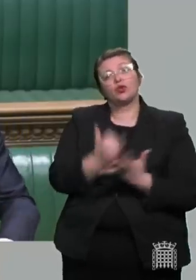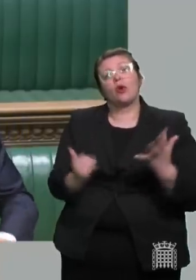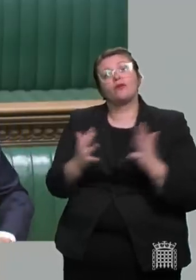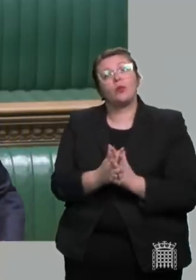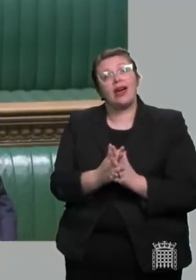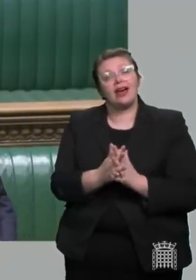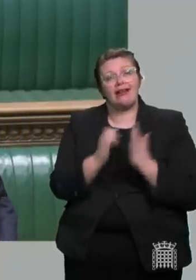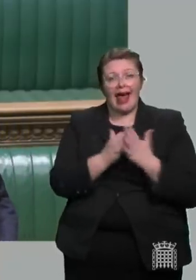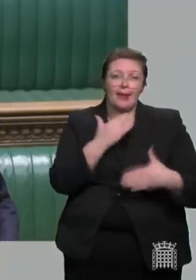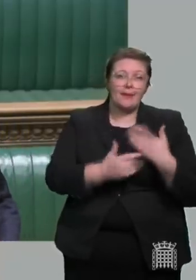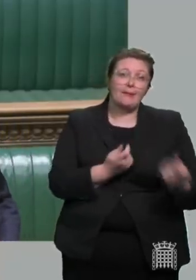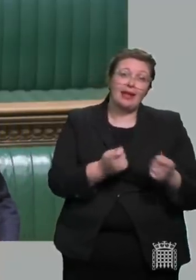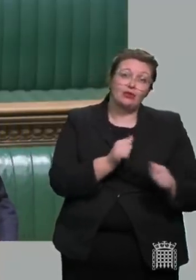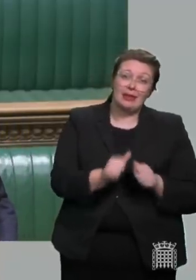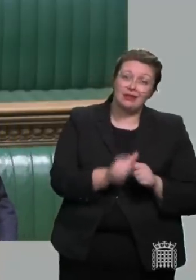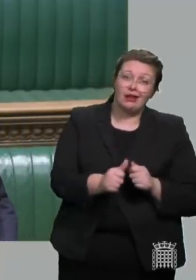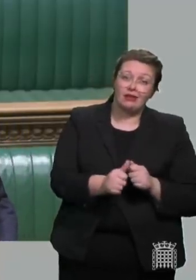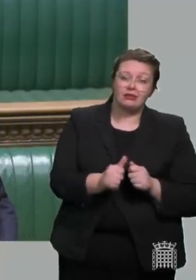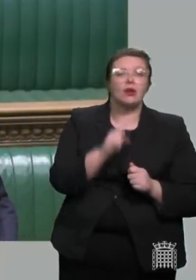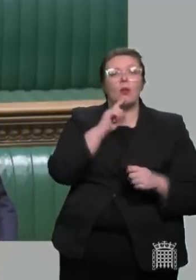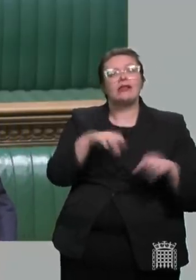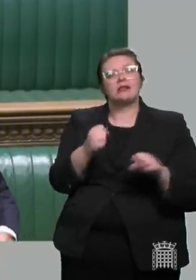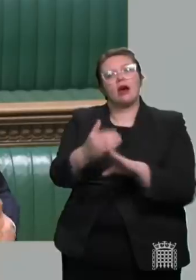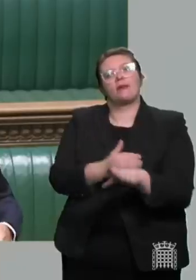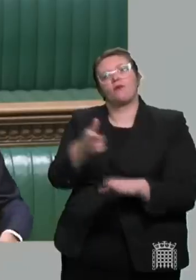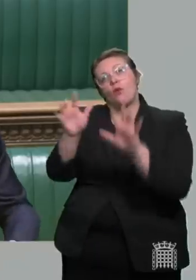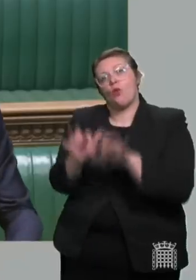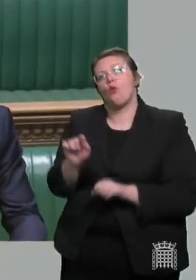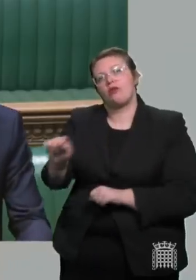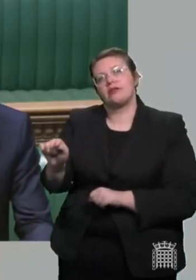Both programmes will commence by the autumn, and I would urge interested businesses